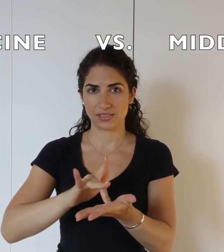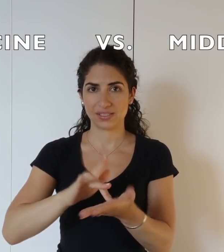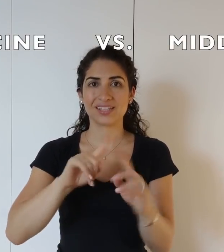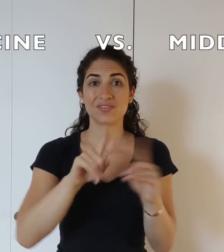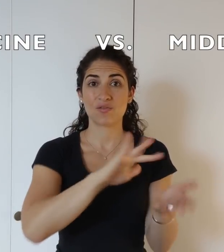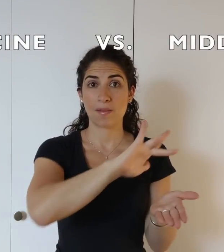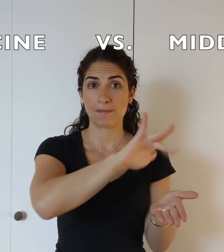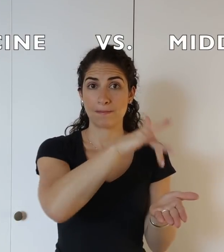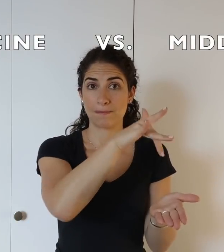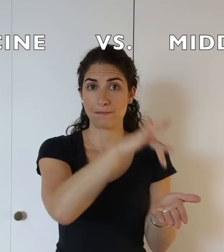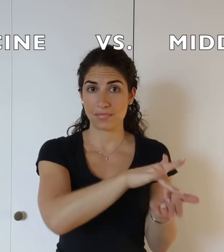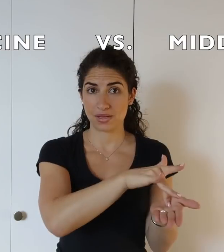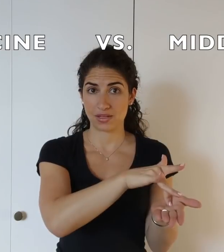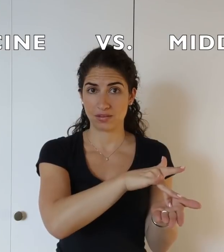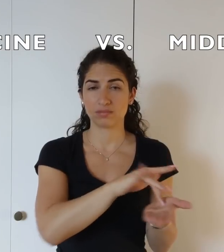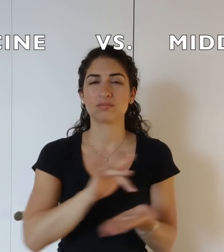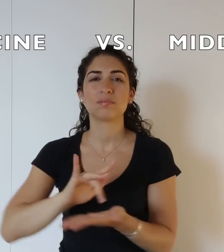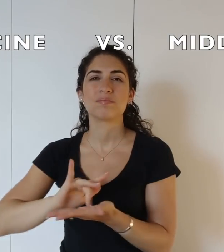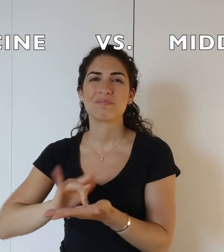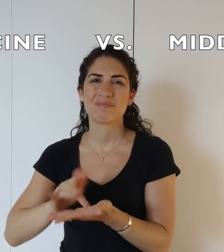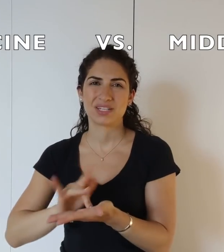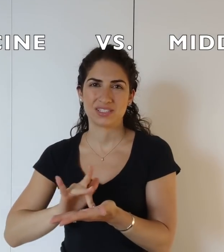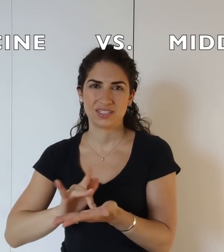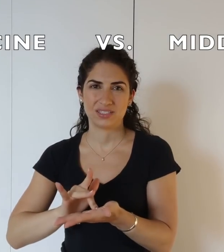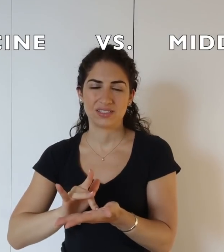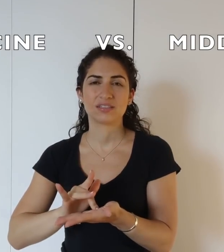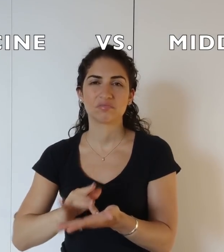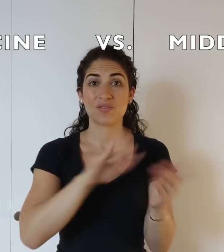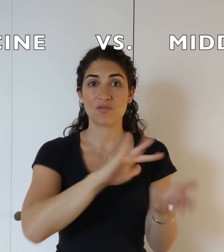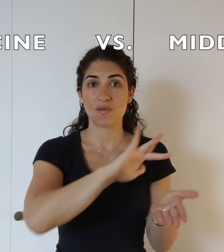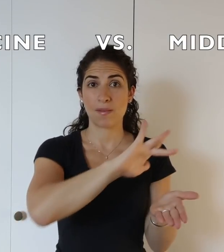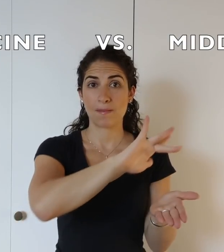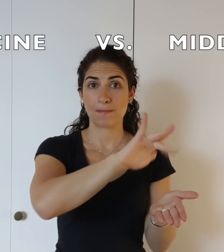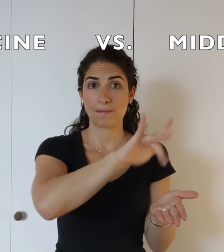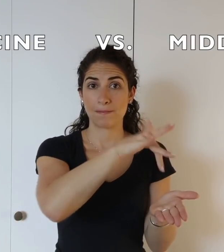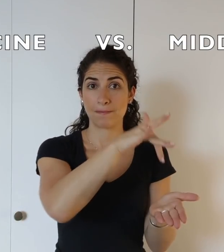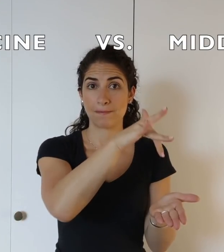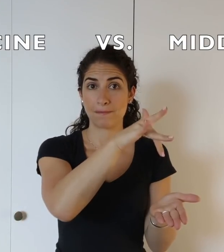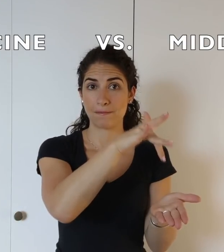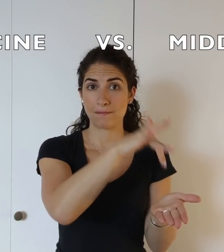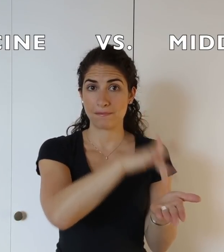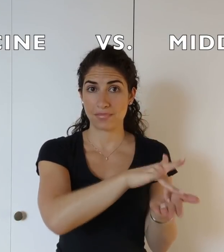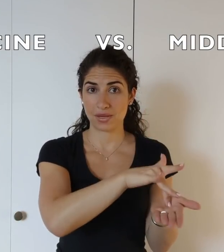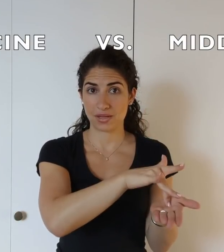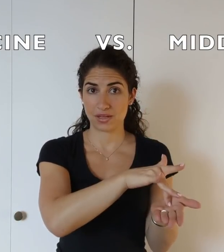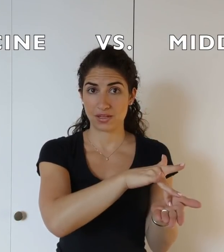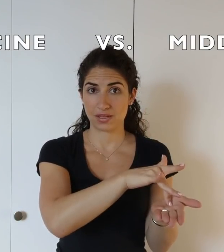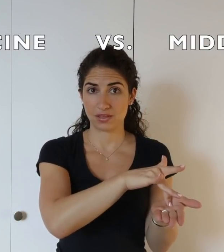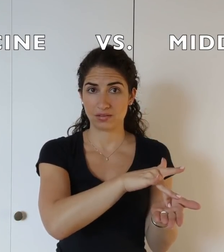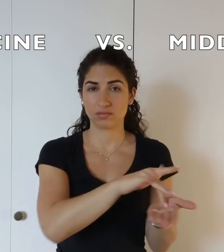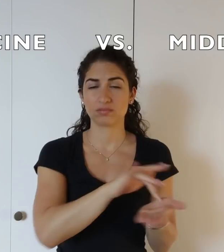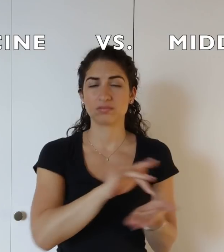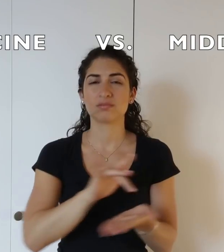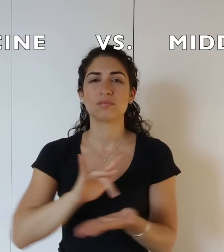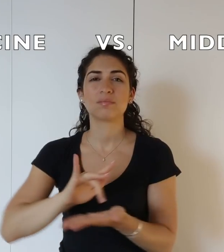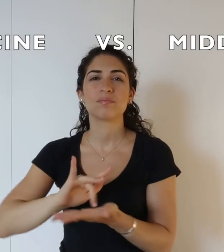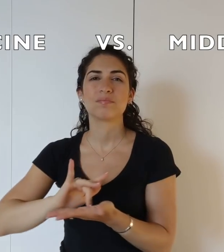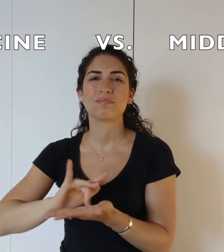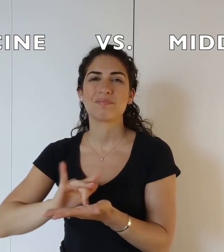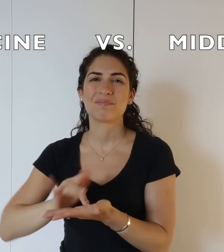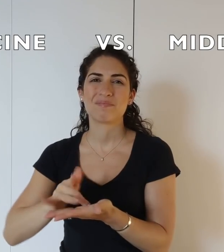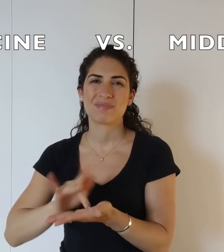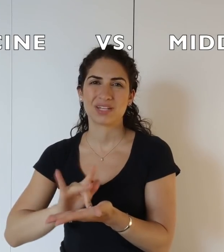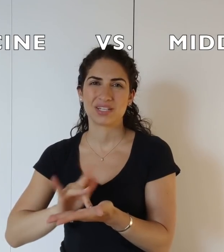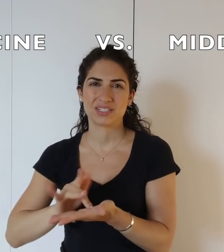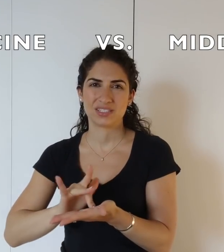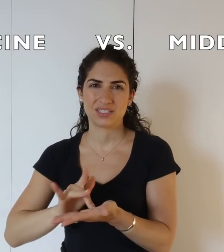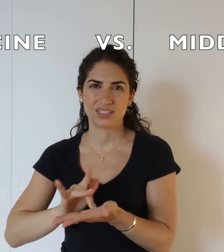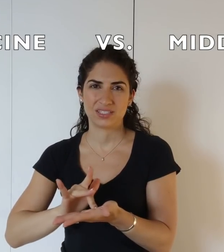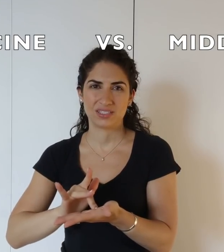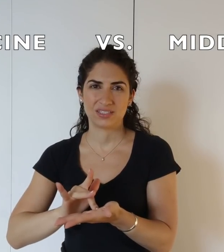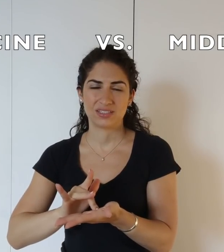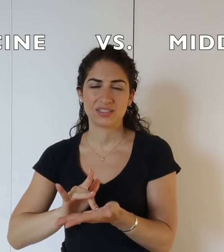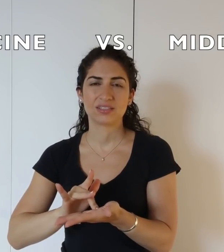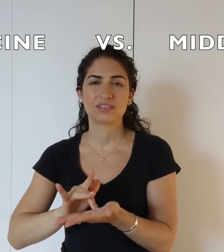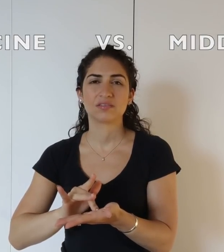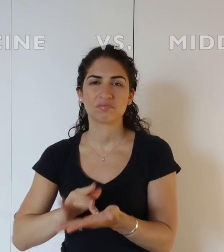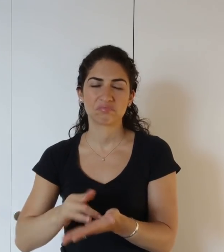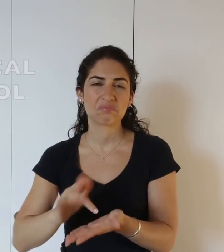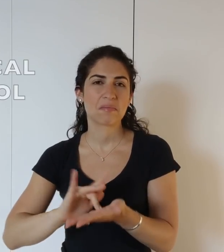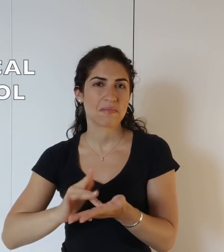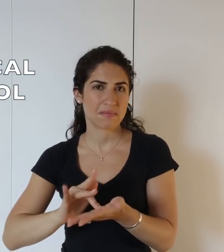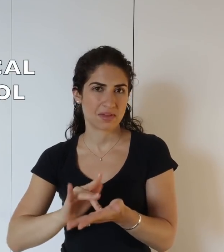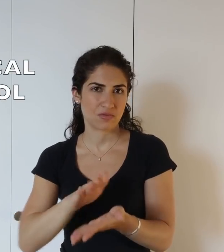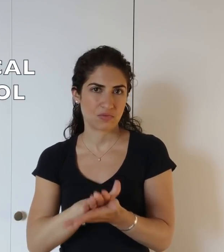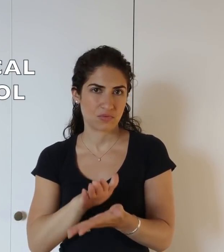"medicine" is different from "middle". medicine. middle versus medicine. medical